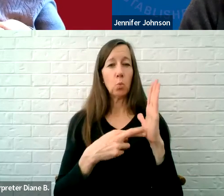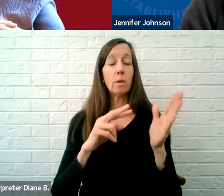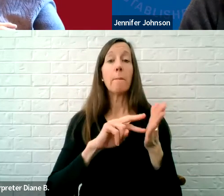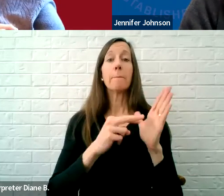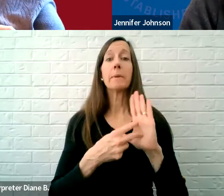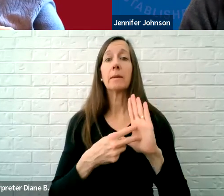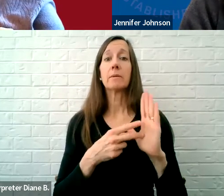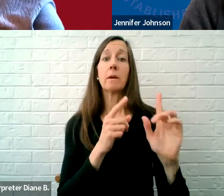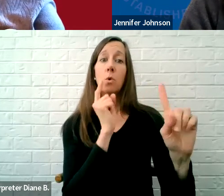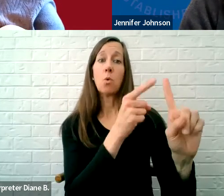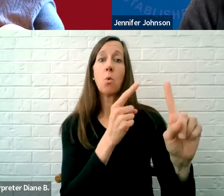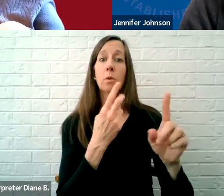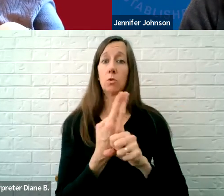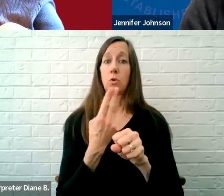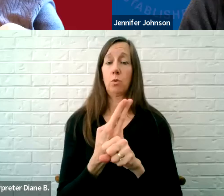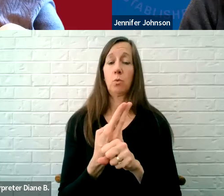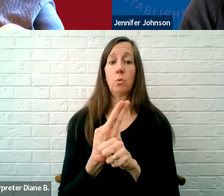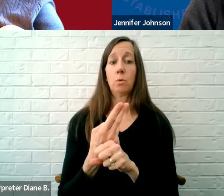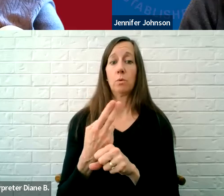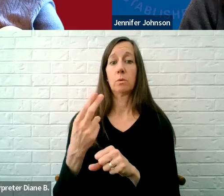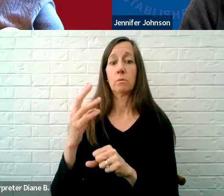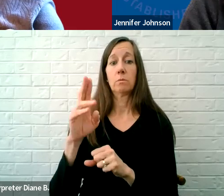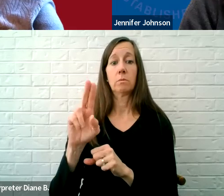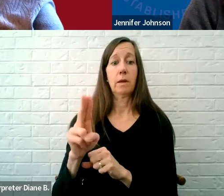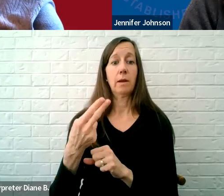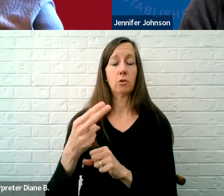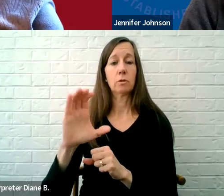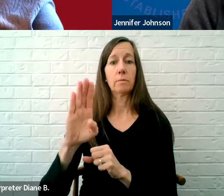committee based services money to support people, and in inclusive communities.